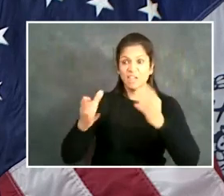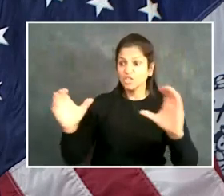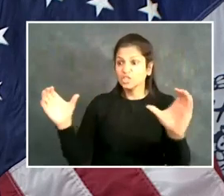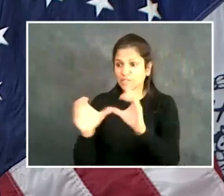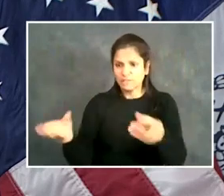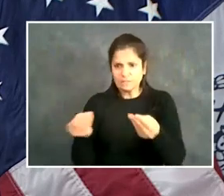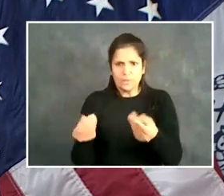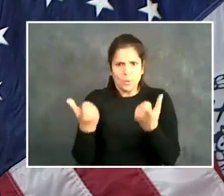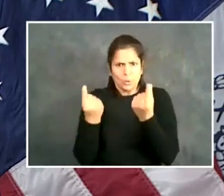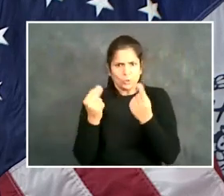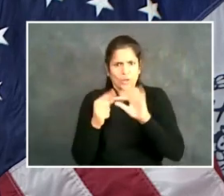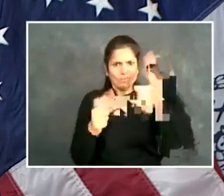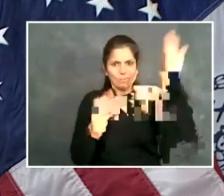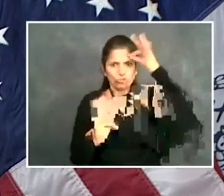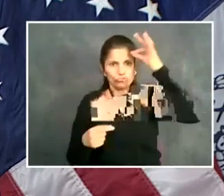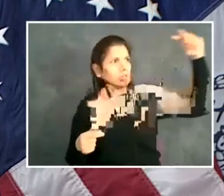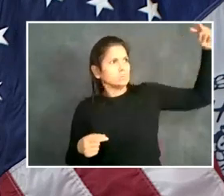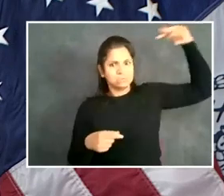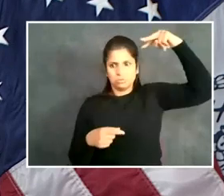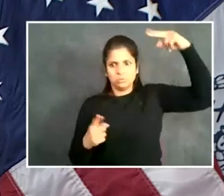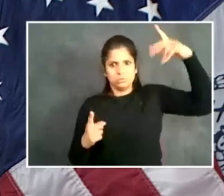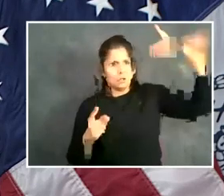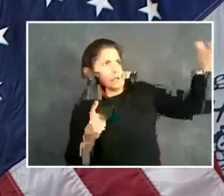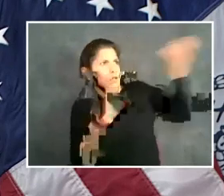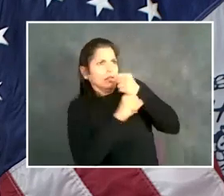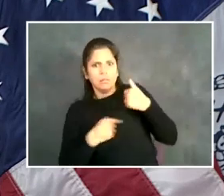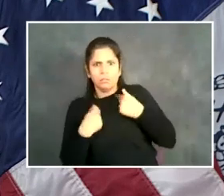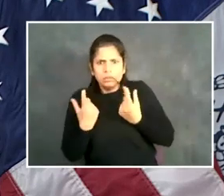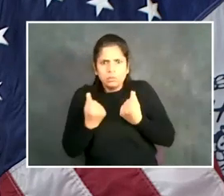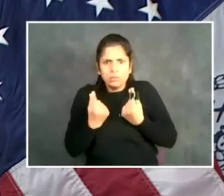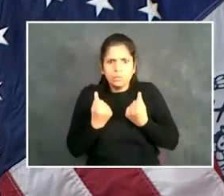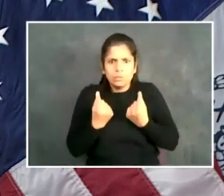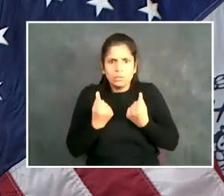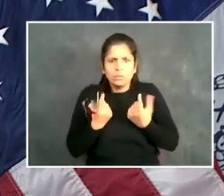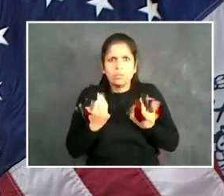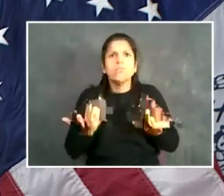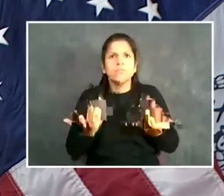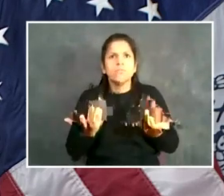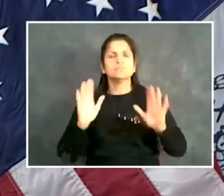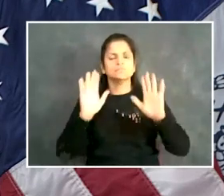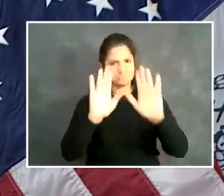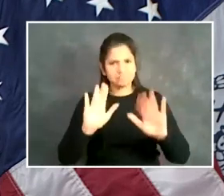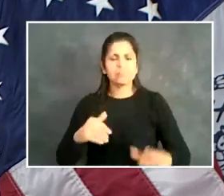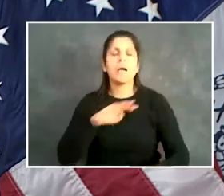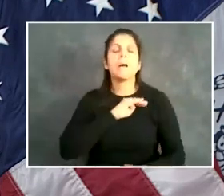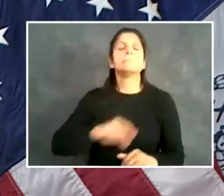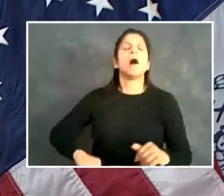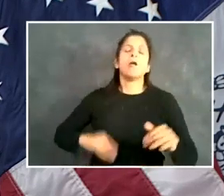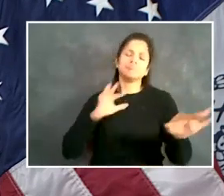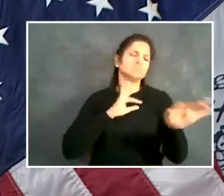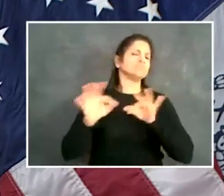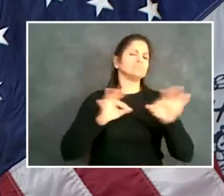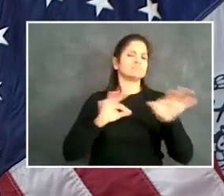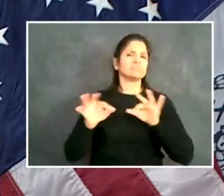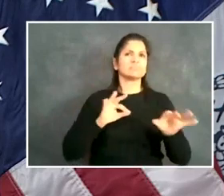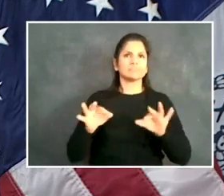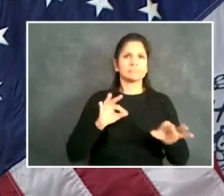CONSEQUENCES. DEBRA LEE, WE APPRECIATE IT.